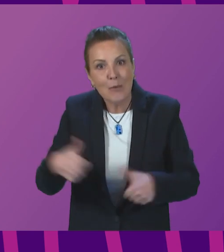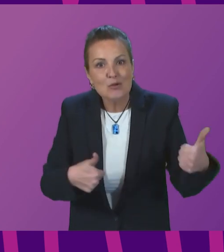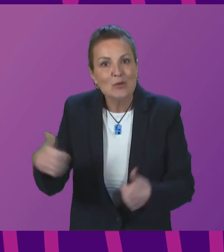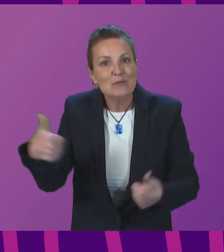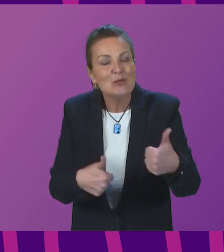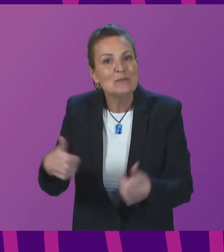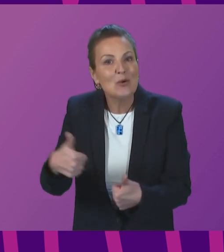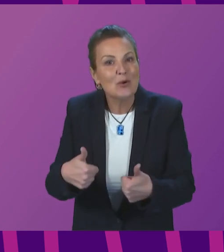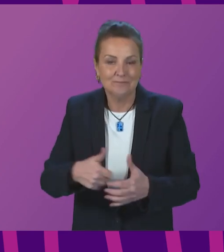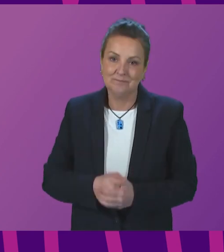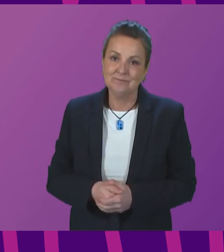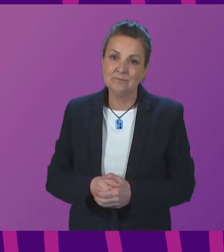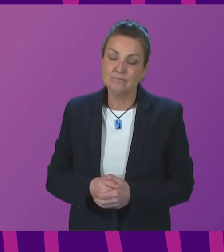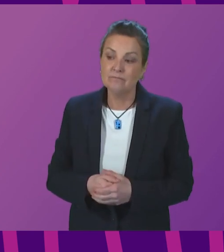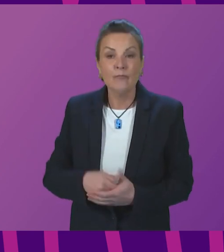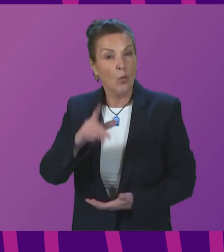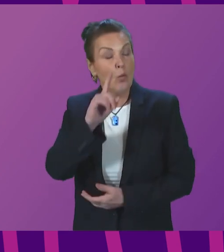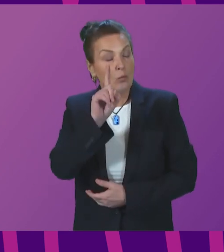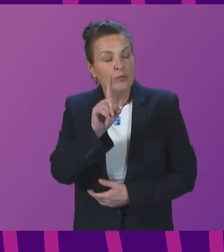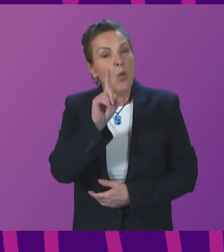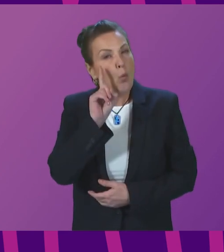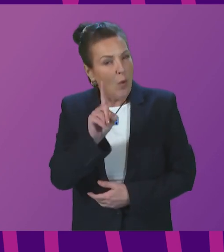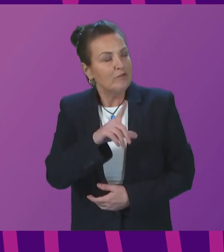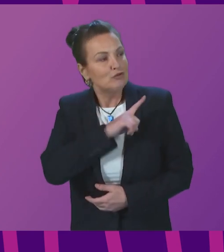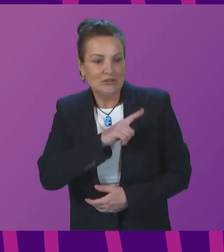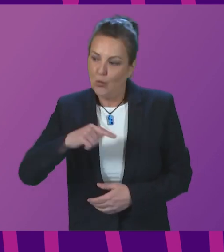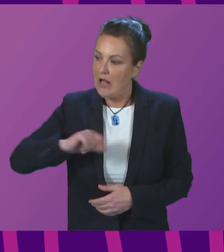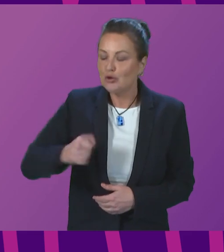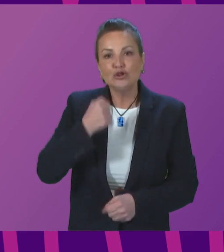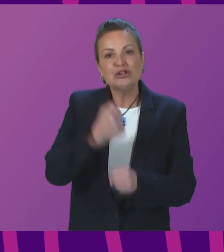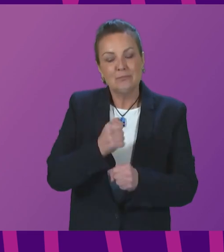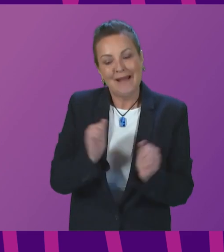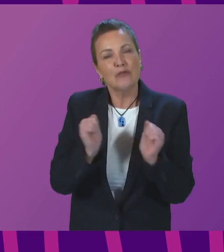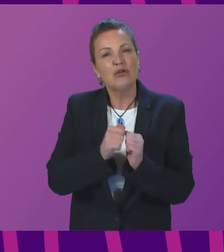One of the reasons why we agreed the supersponsor route with the UK Government was to ensure